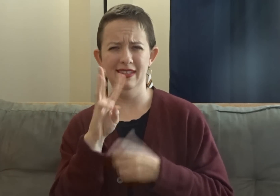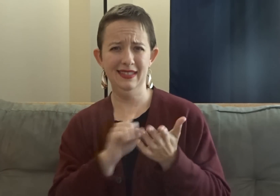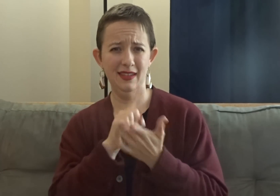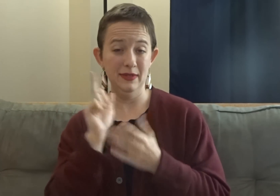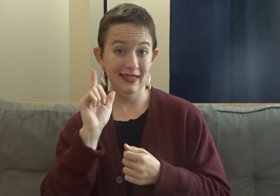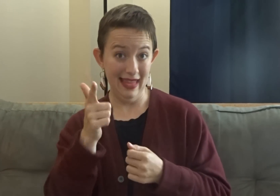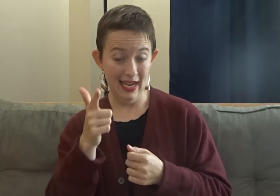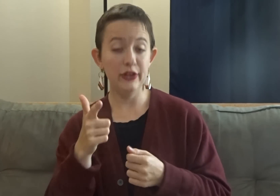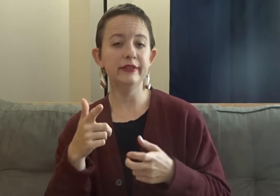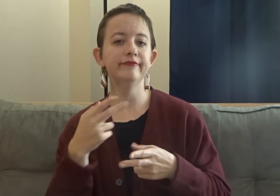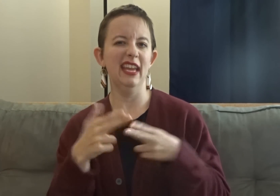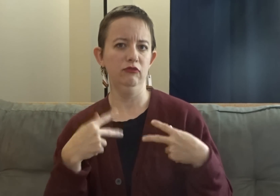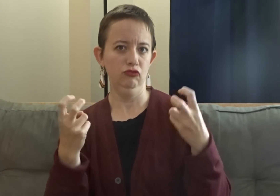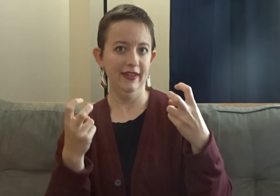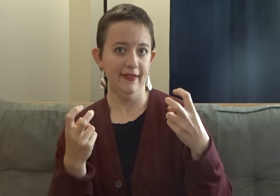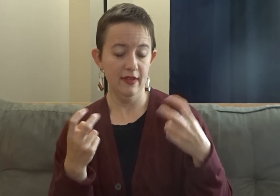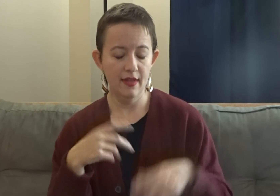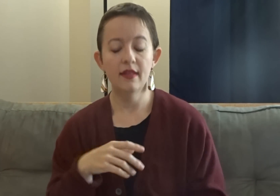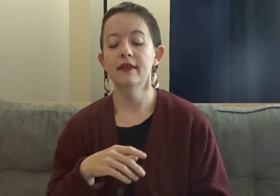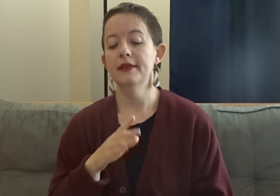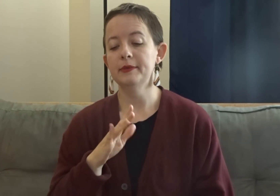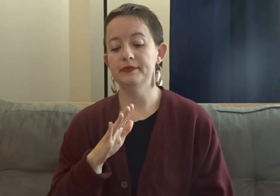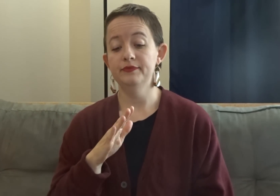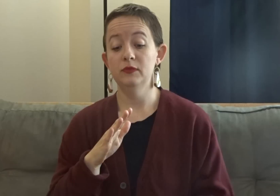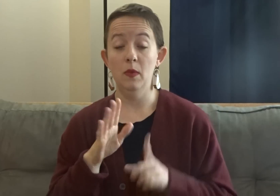I think it's 36 hours later. She'll have her egg retrieval.